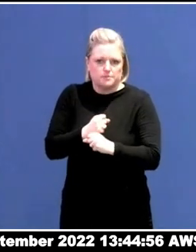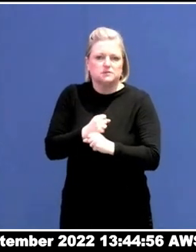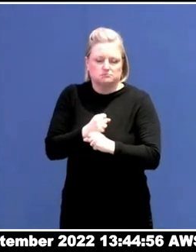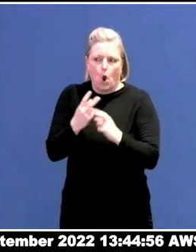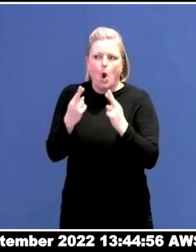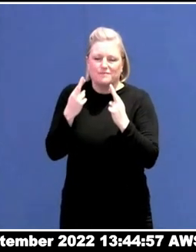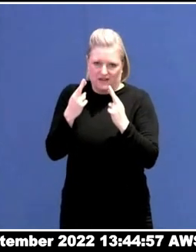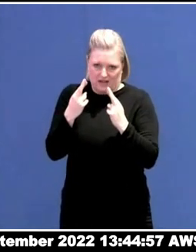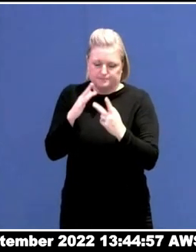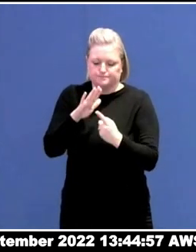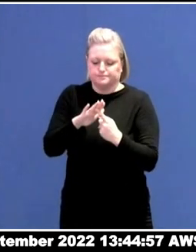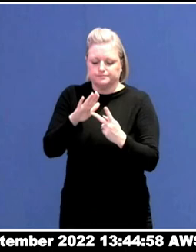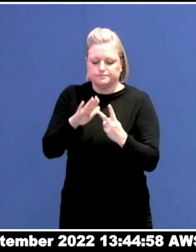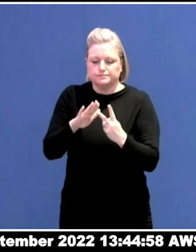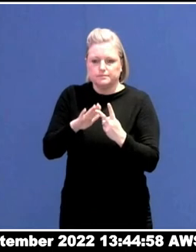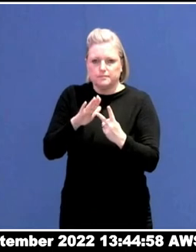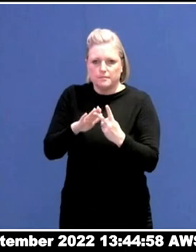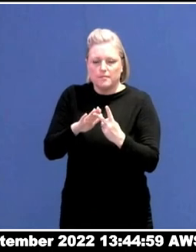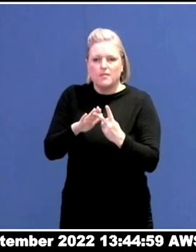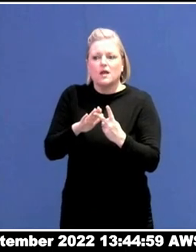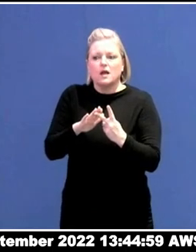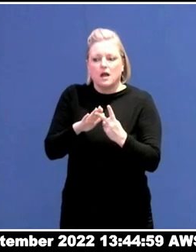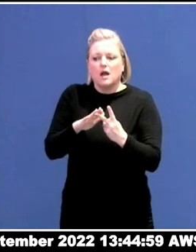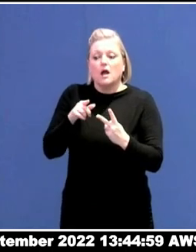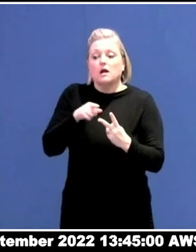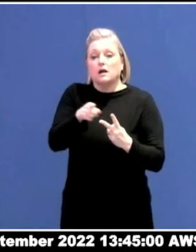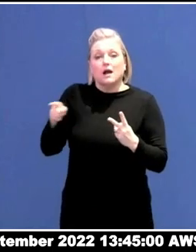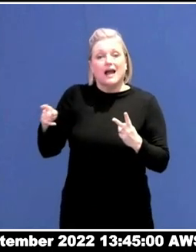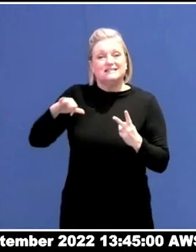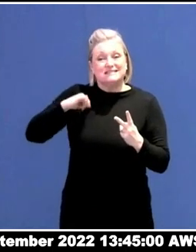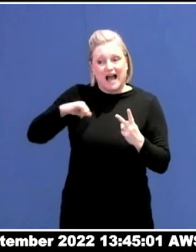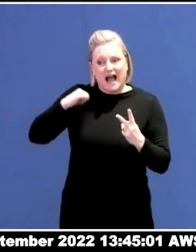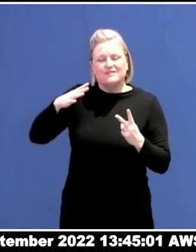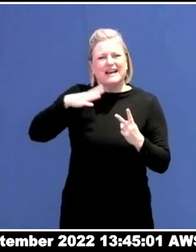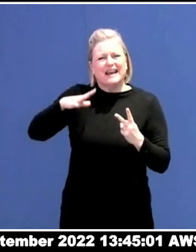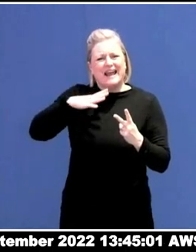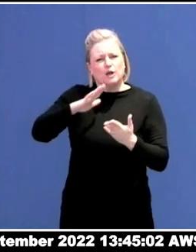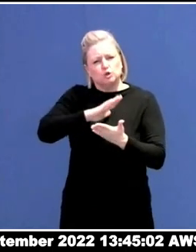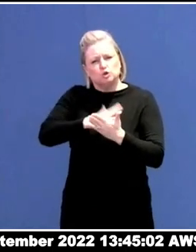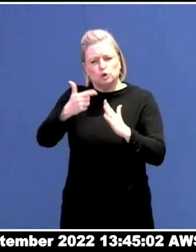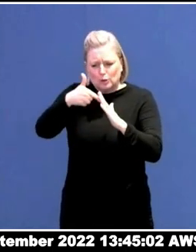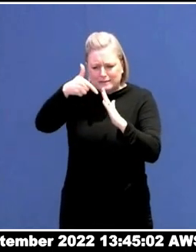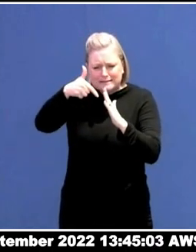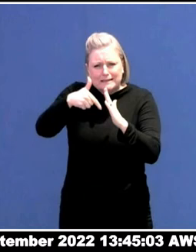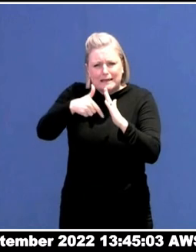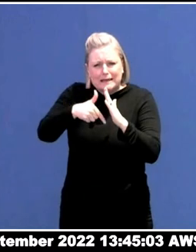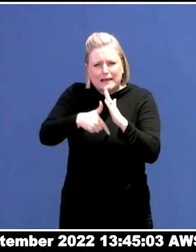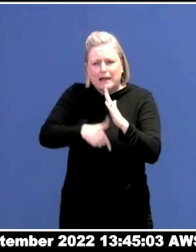Second, they need support and training from disability rights organisations, from people who are working in disability services externally.